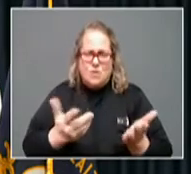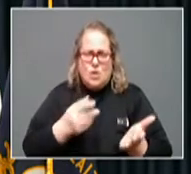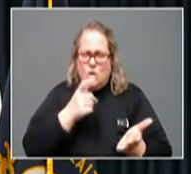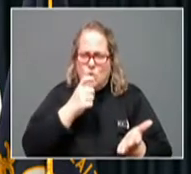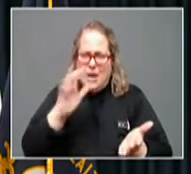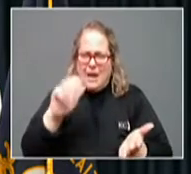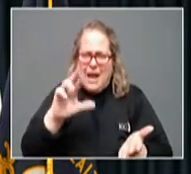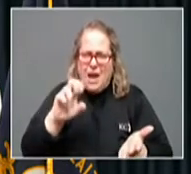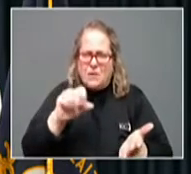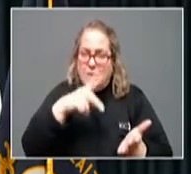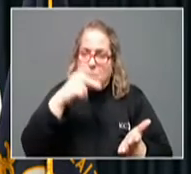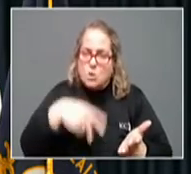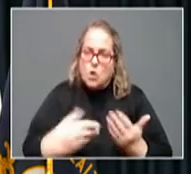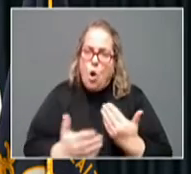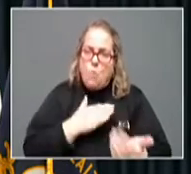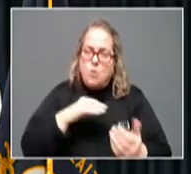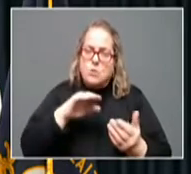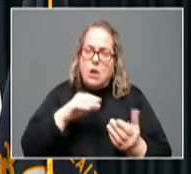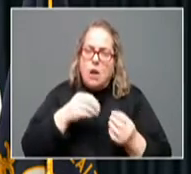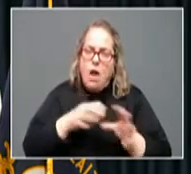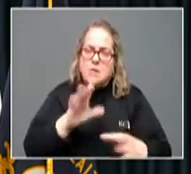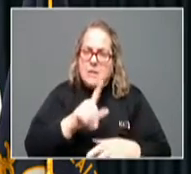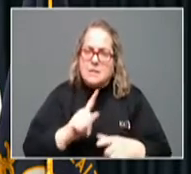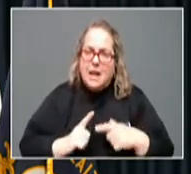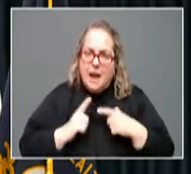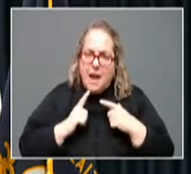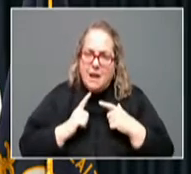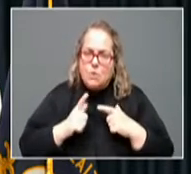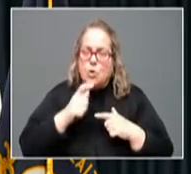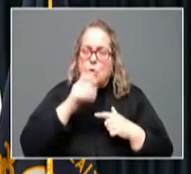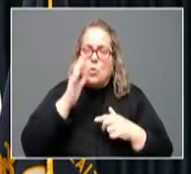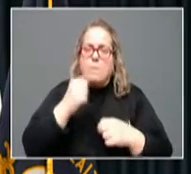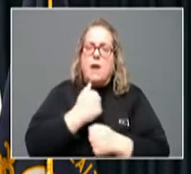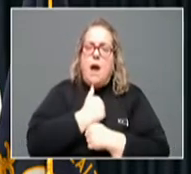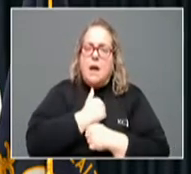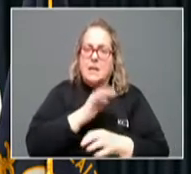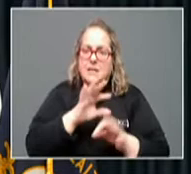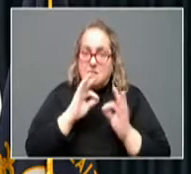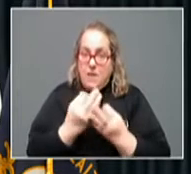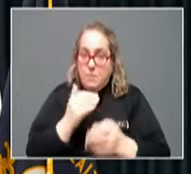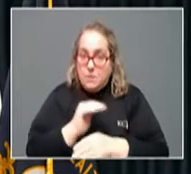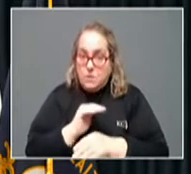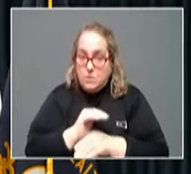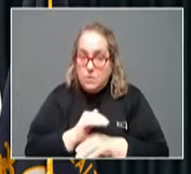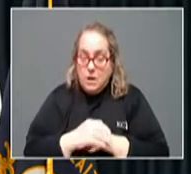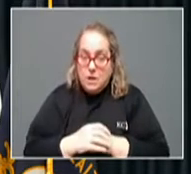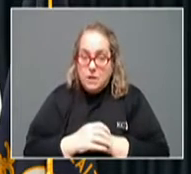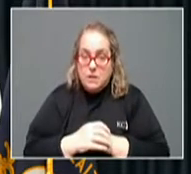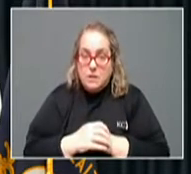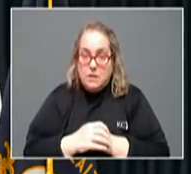who's gonna be hugging their their family tonight. Um And and and that's